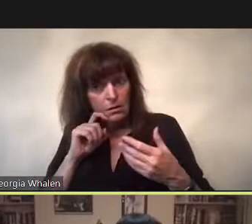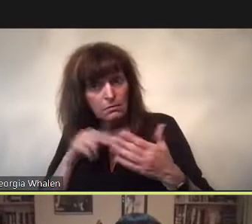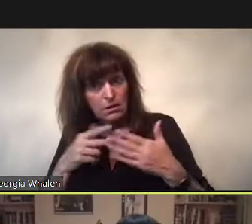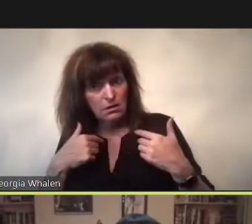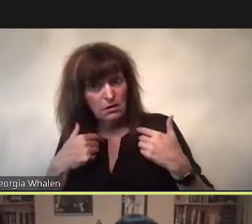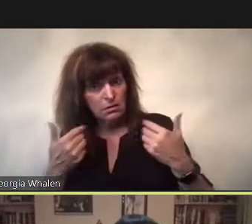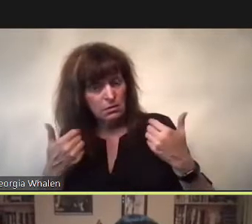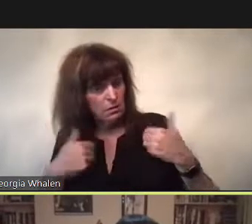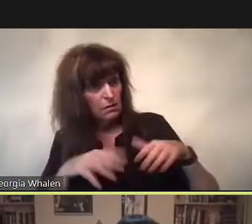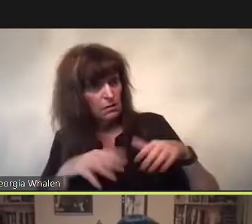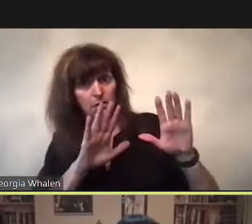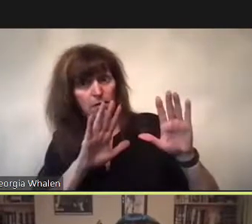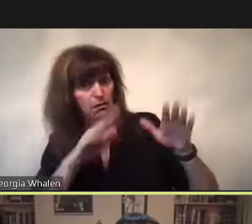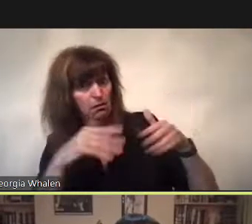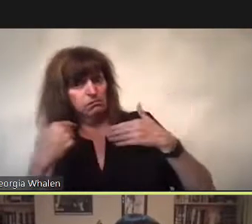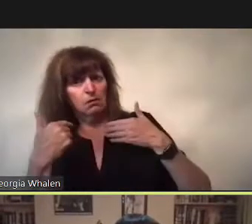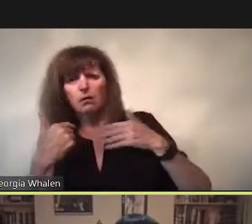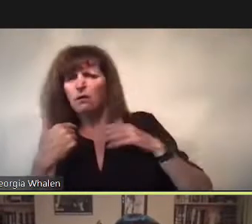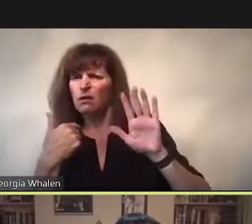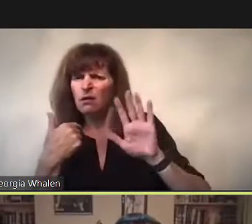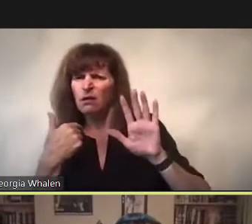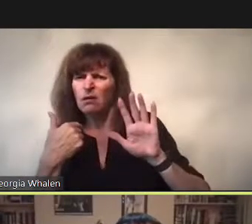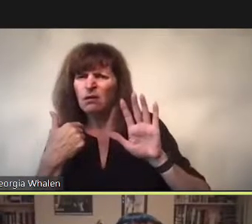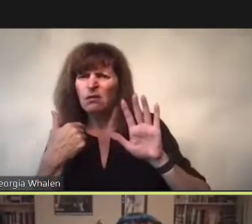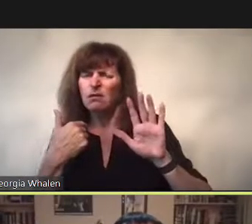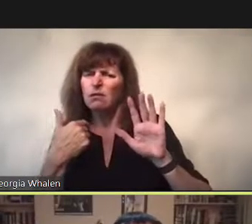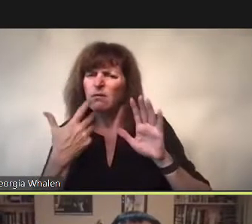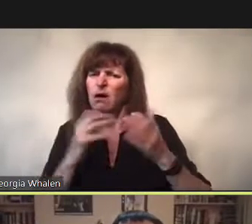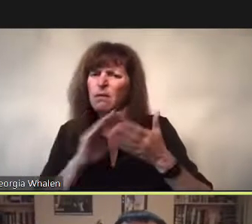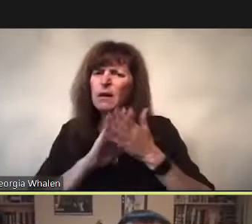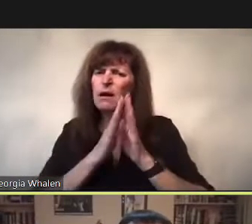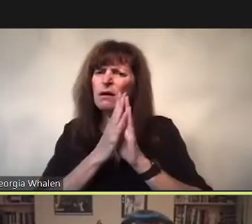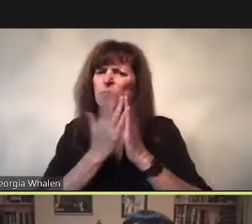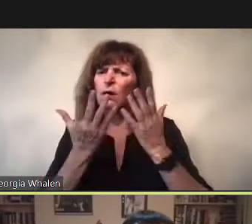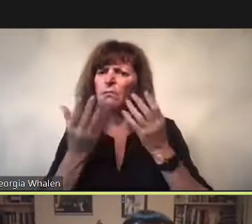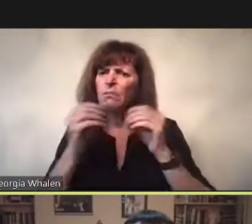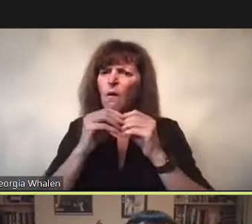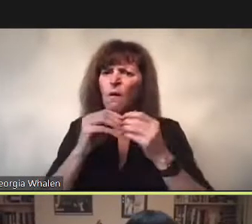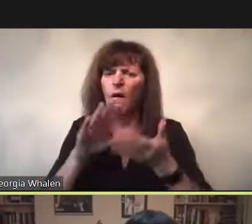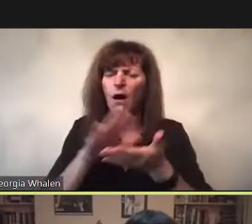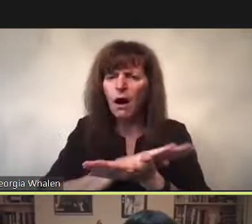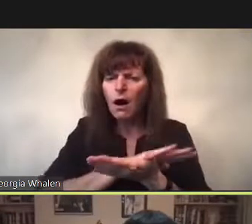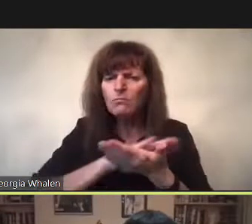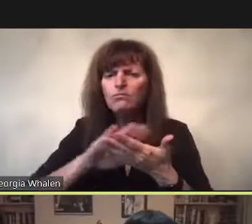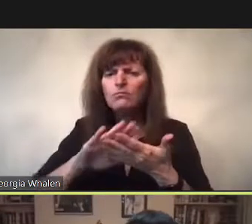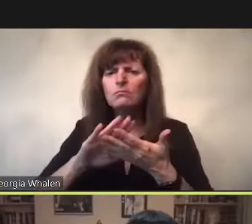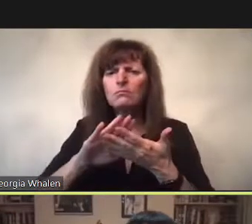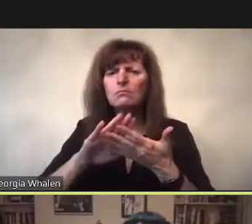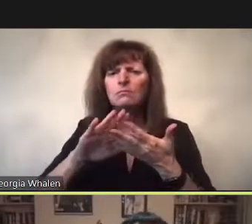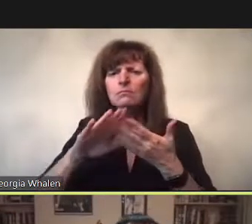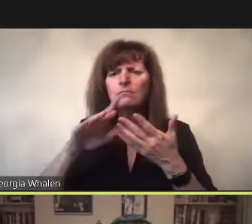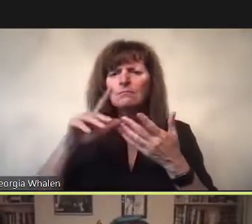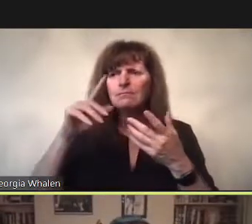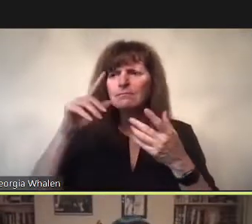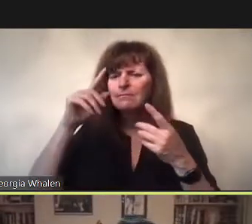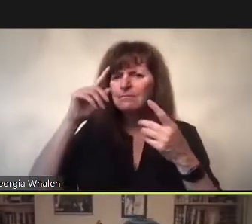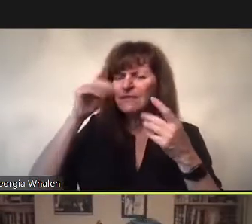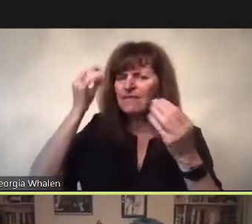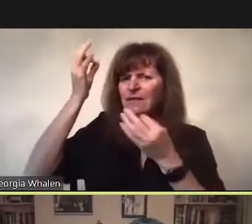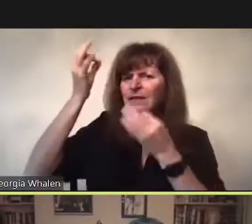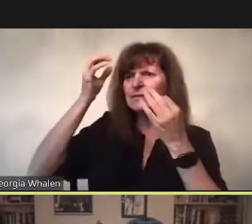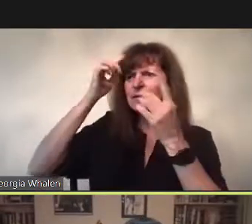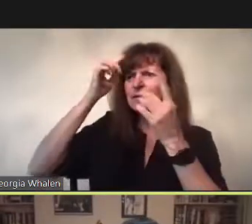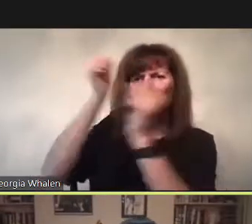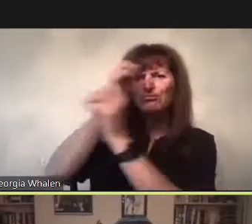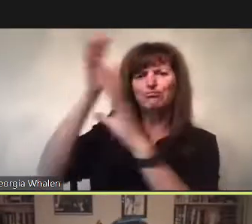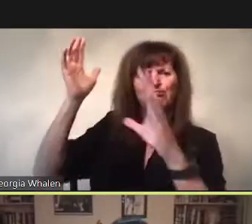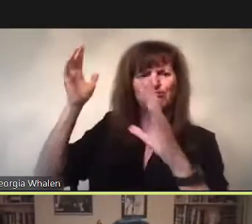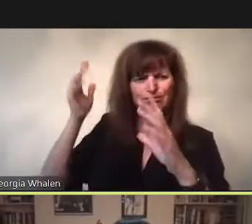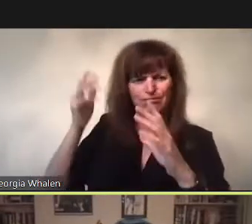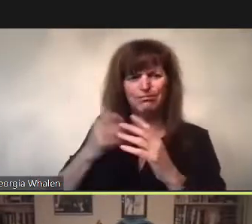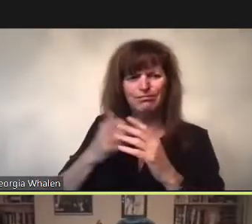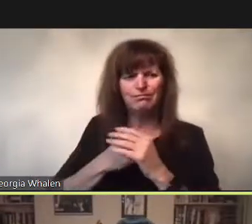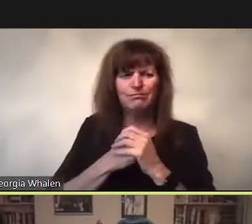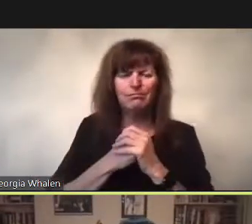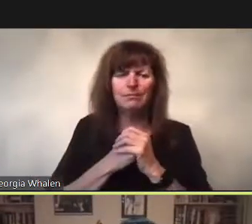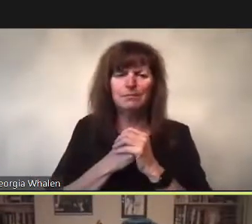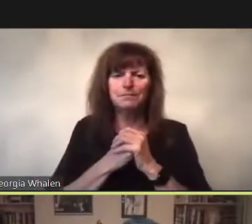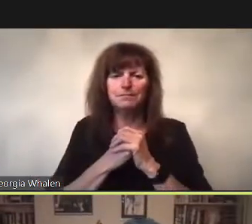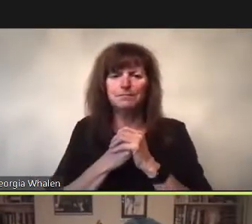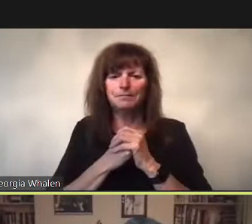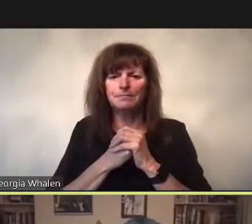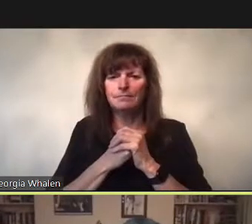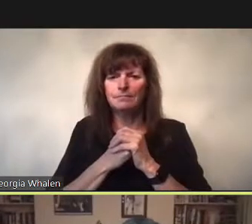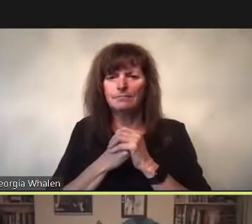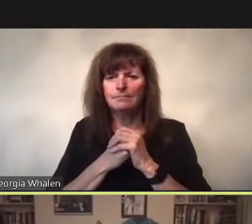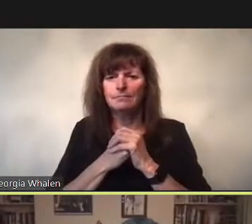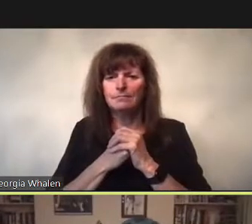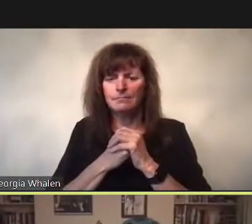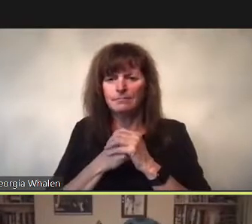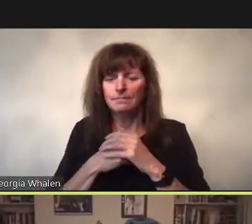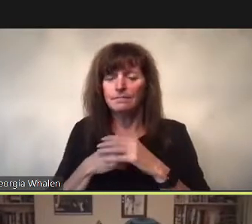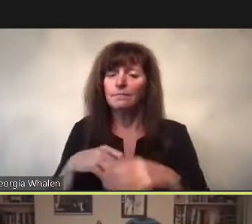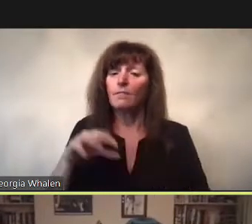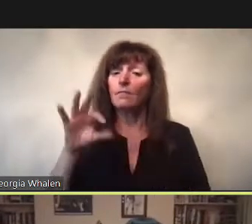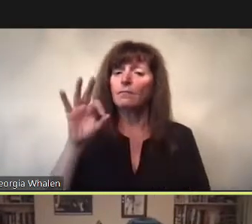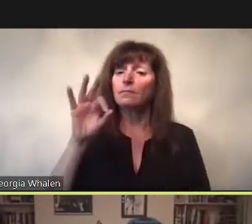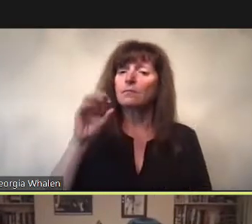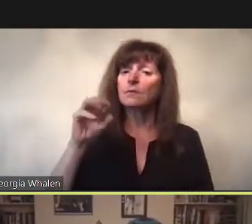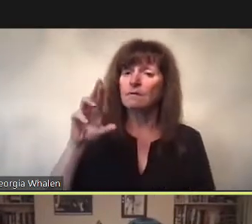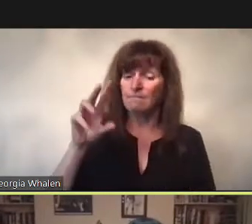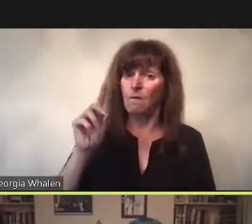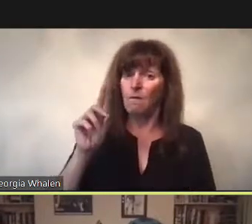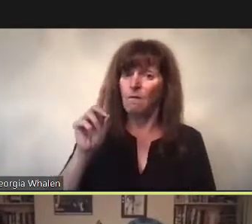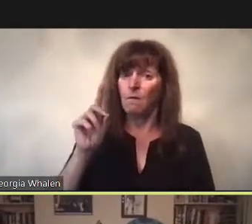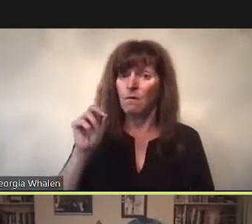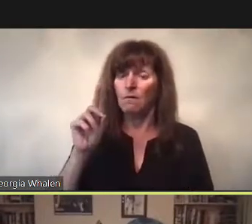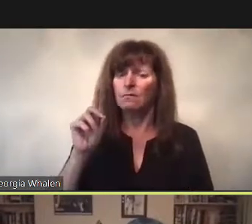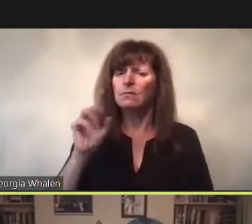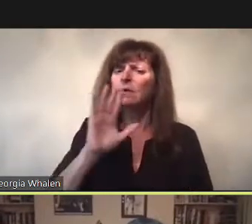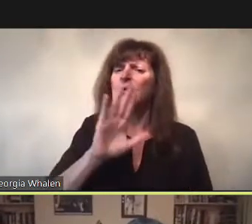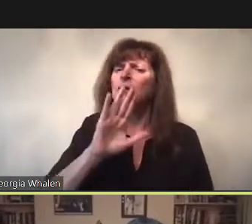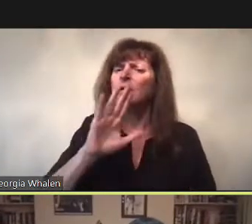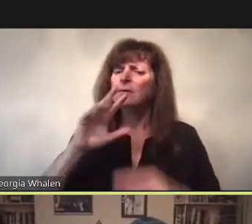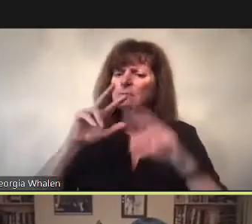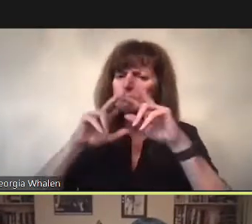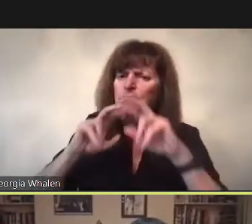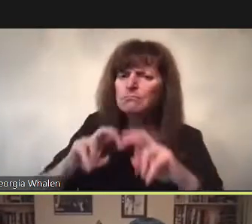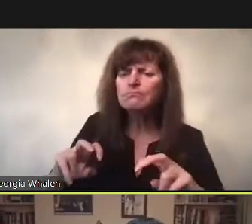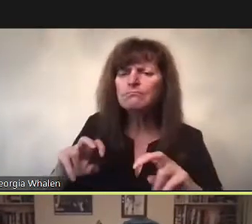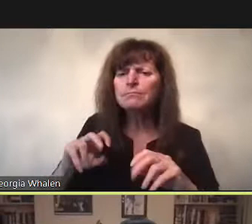For Bersani, AIDS was a tragic liberalization of the inseparability of sex and death.